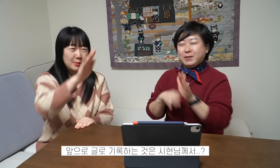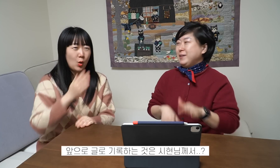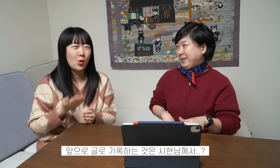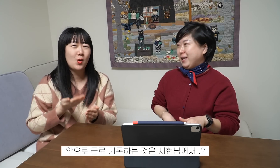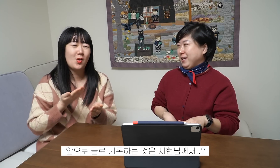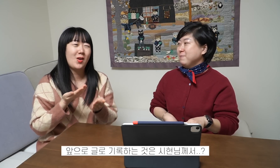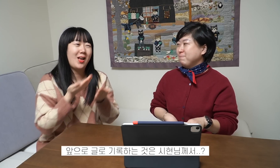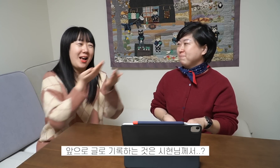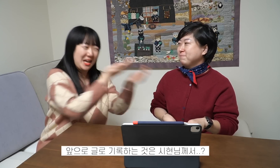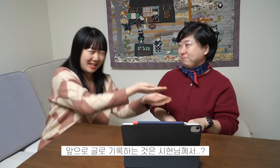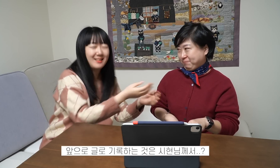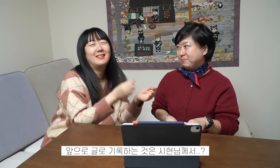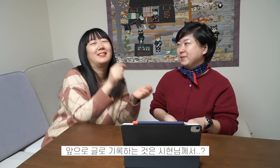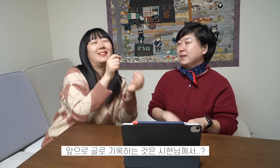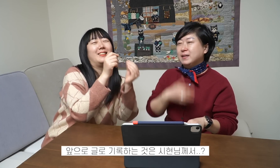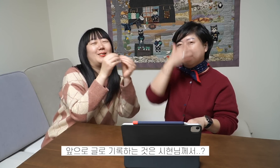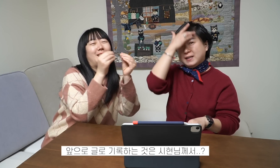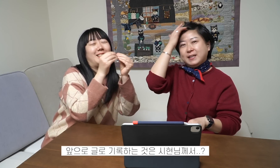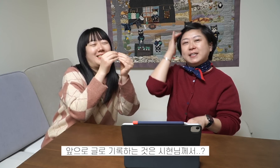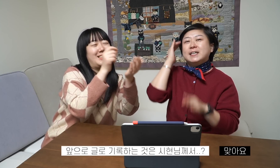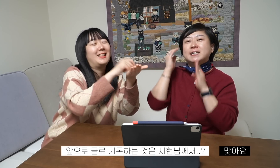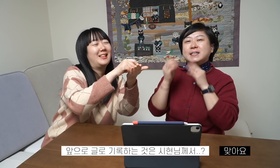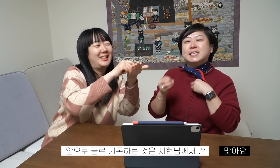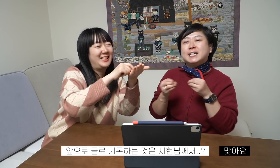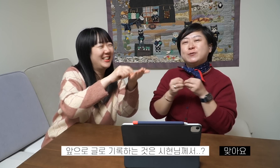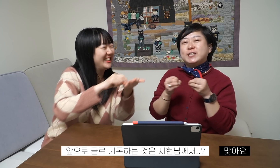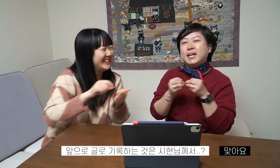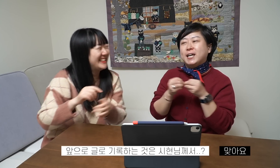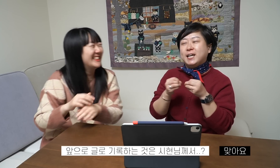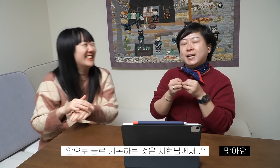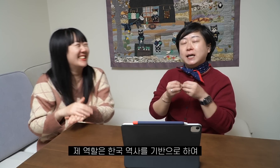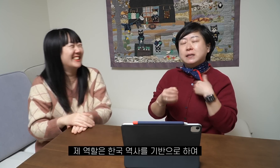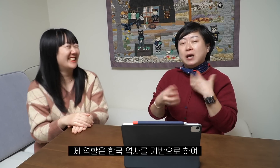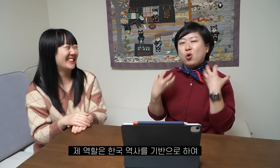What will you write in the future...? That's right.